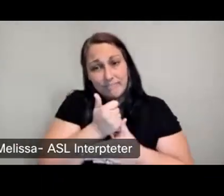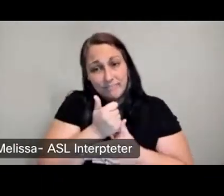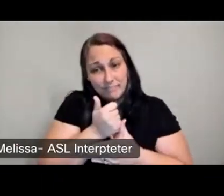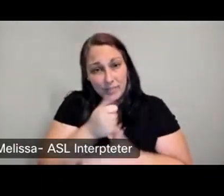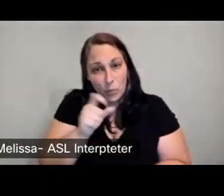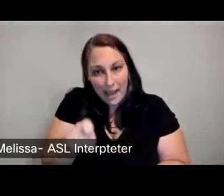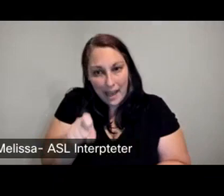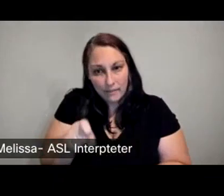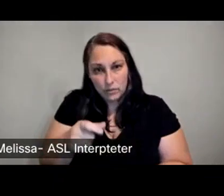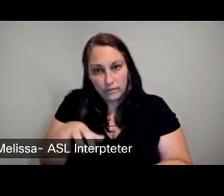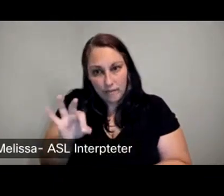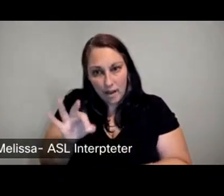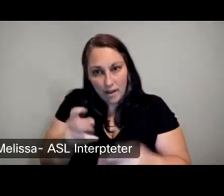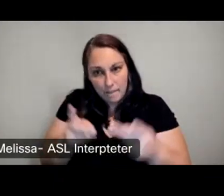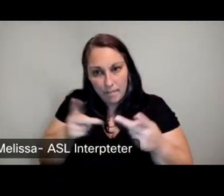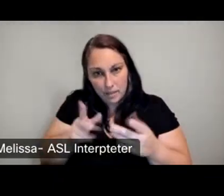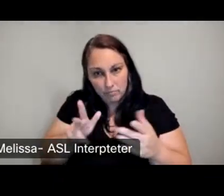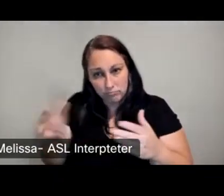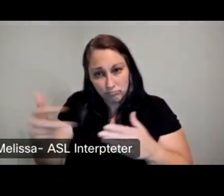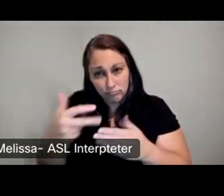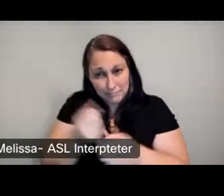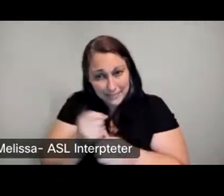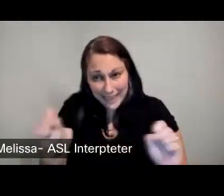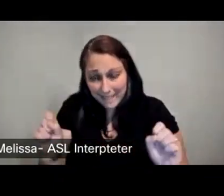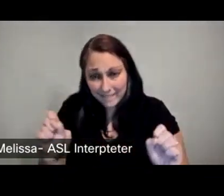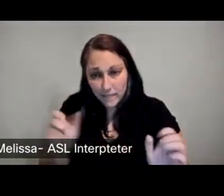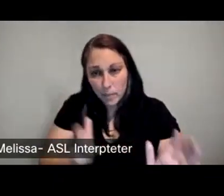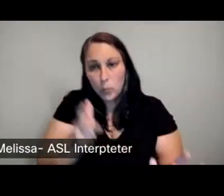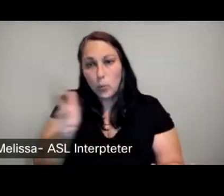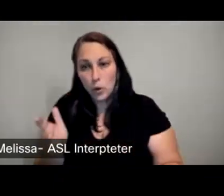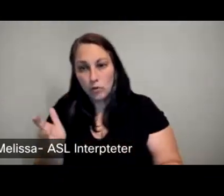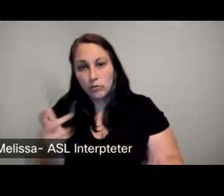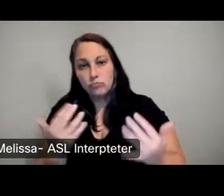safe is for us so we can pull that bus over and wait for us time for us to move the bus